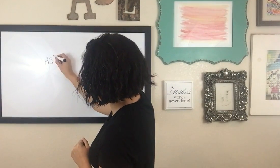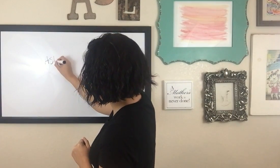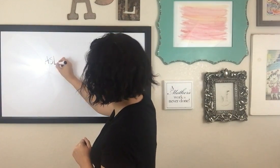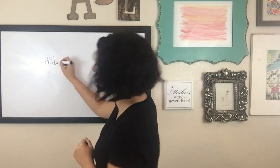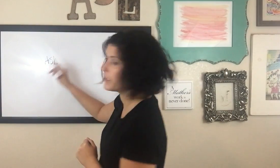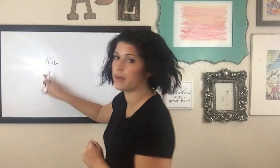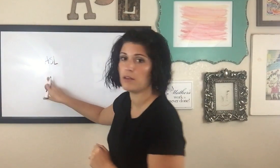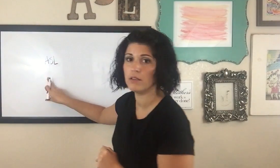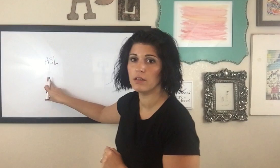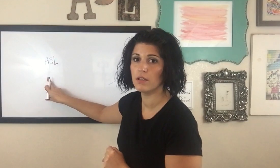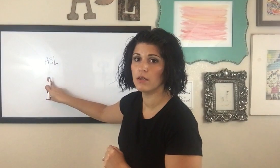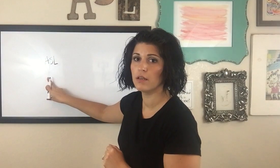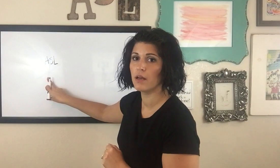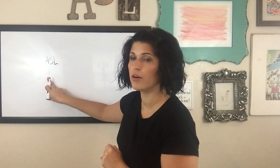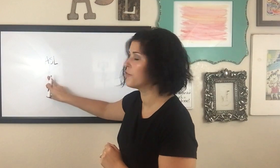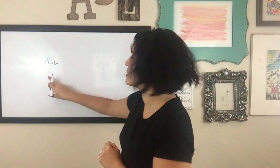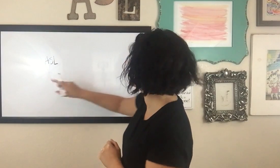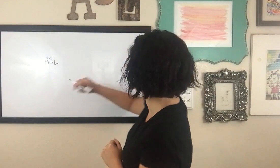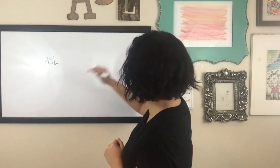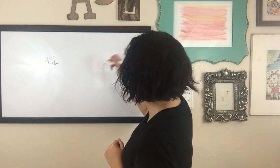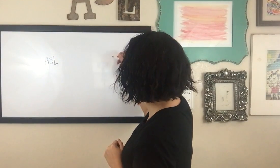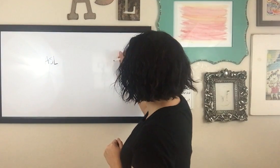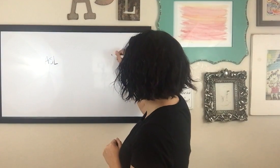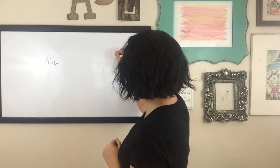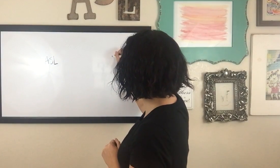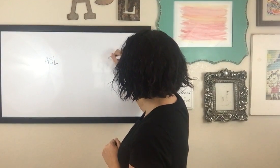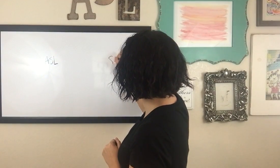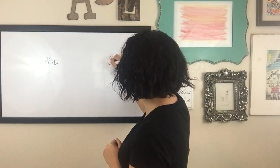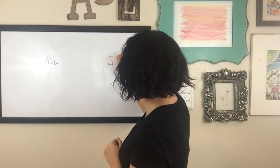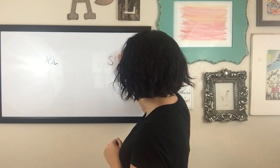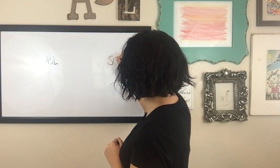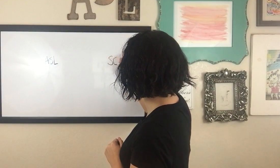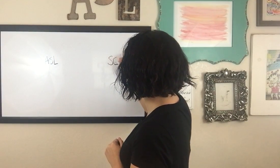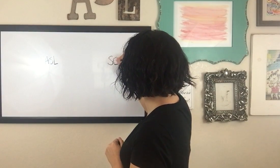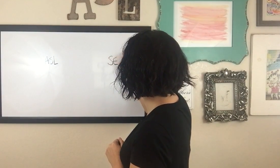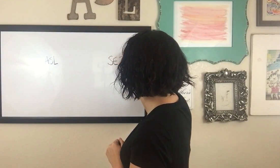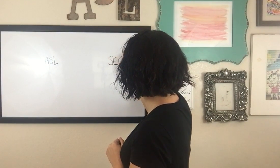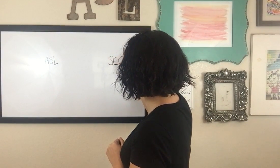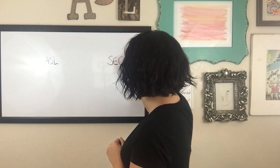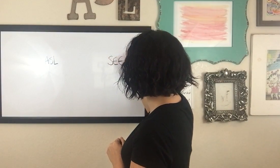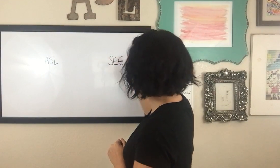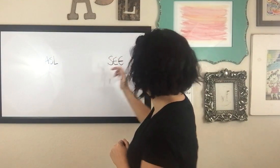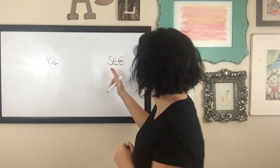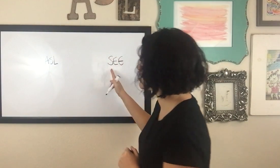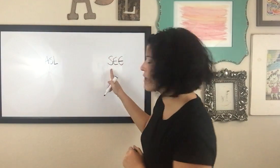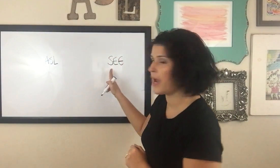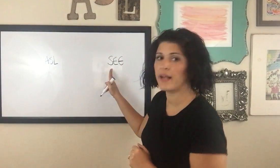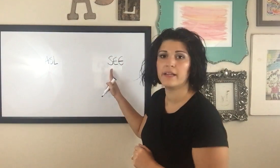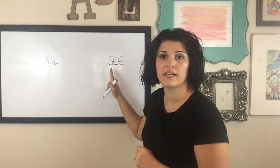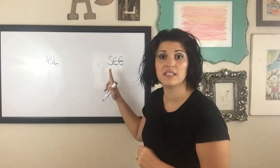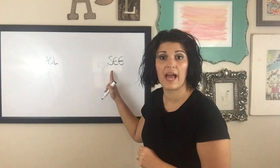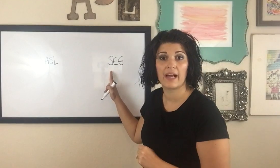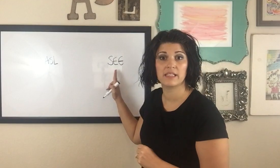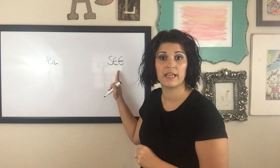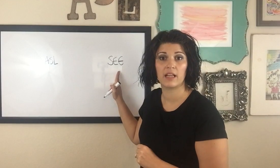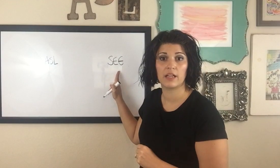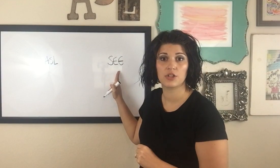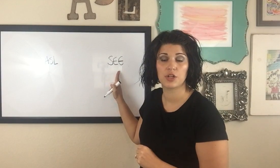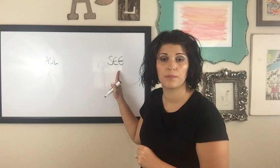Asl is over here. I don't know if you can see that. And here is, see this is signed exact English.